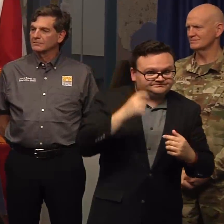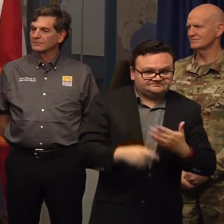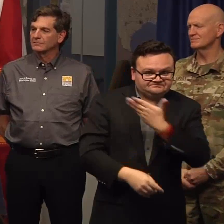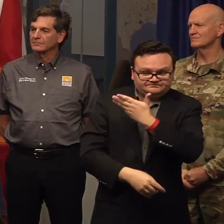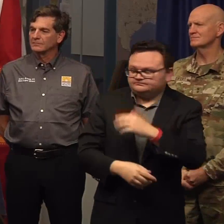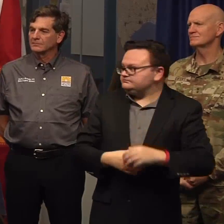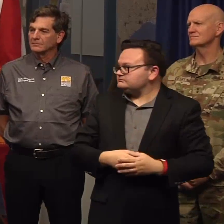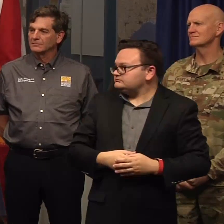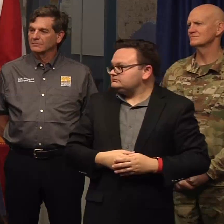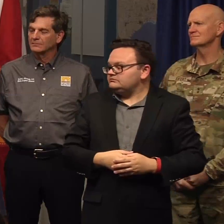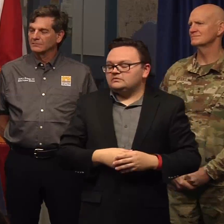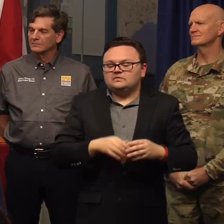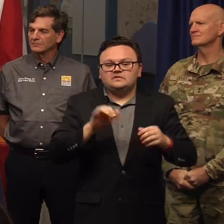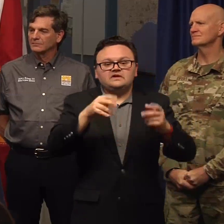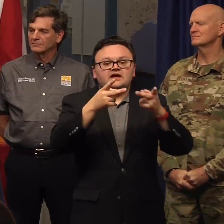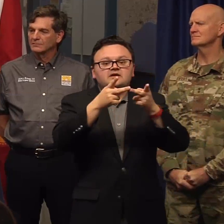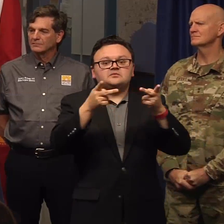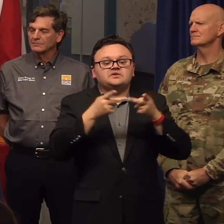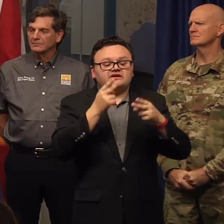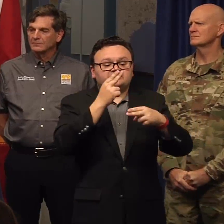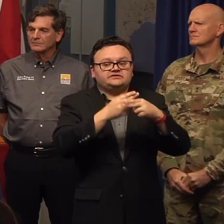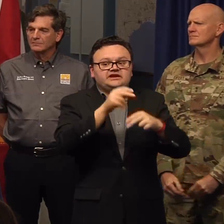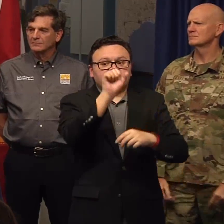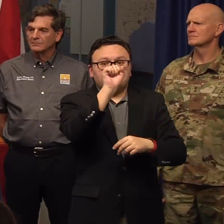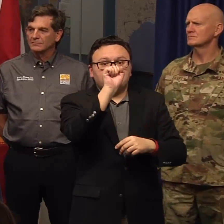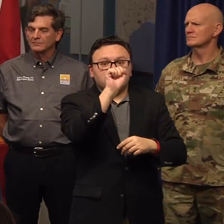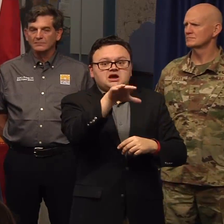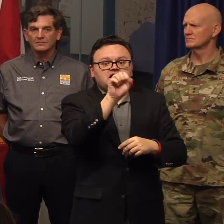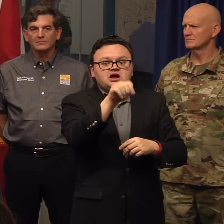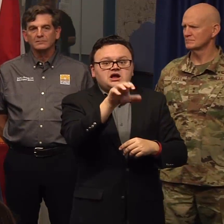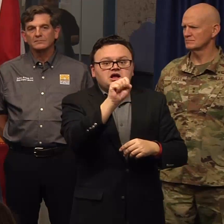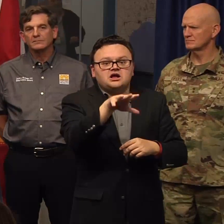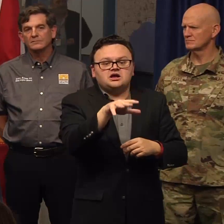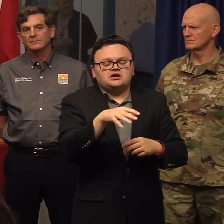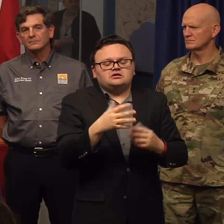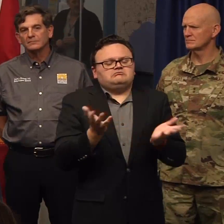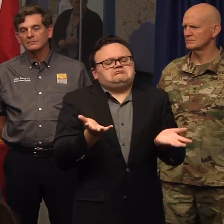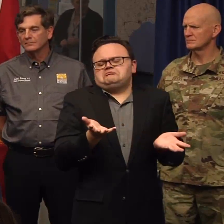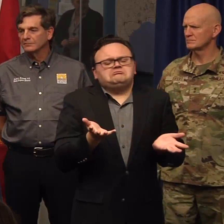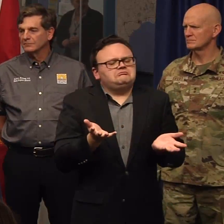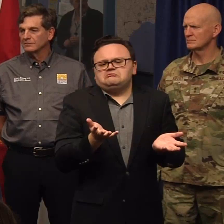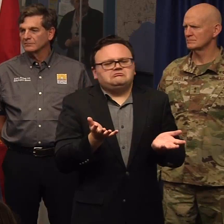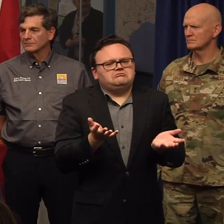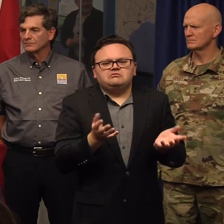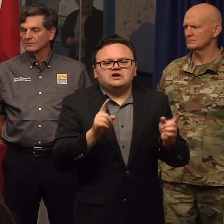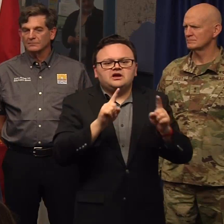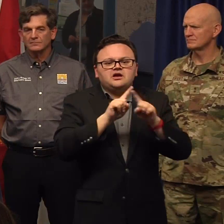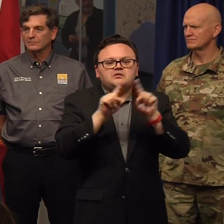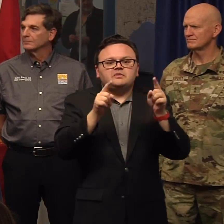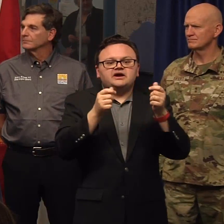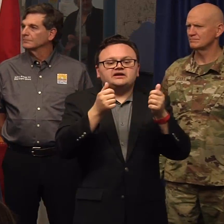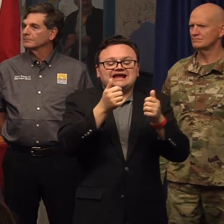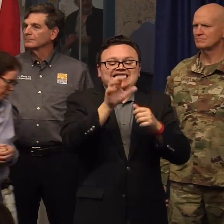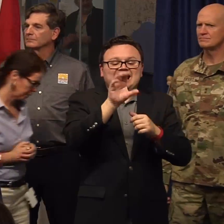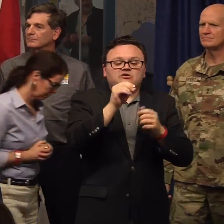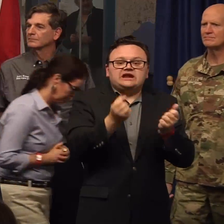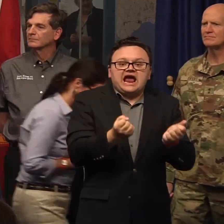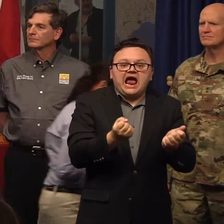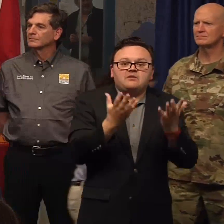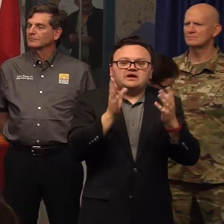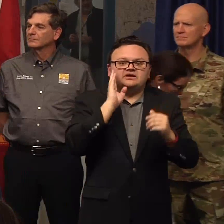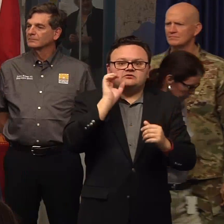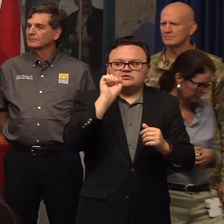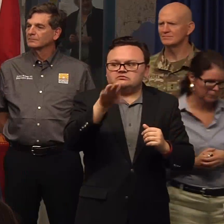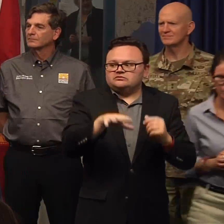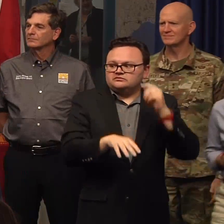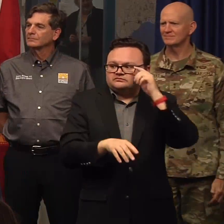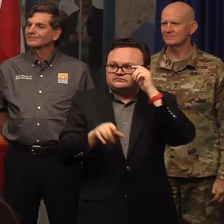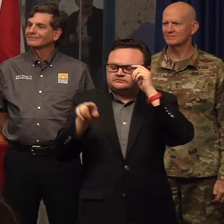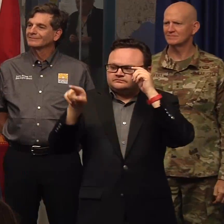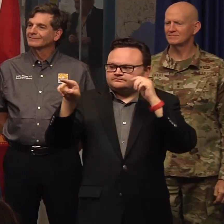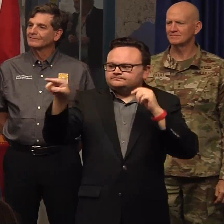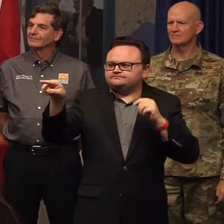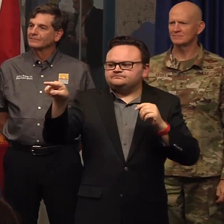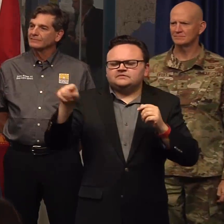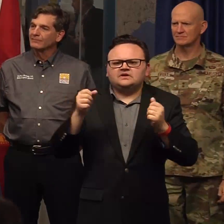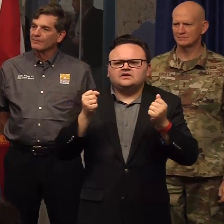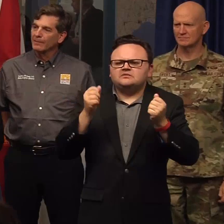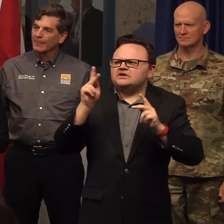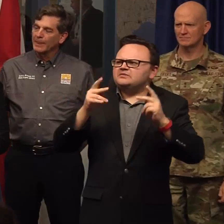THERE, WHERE THERE IS A PENDING